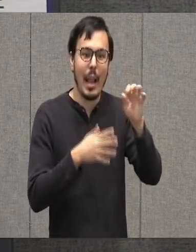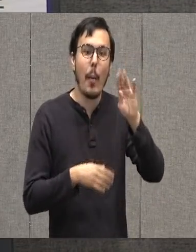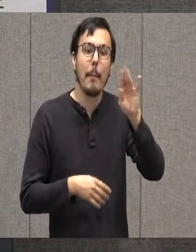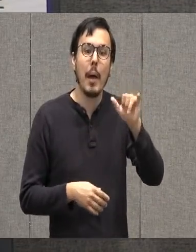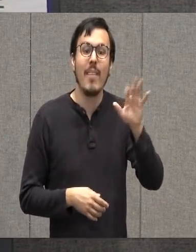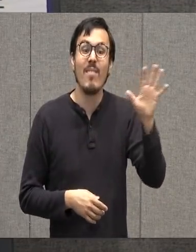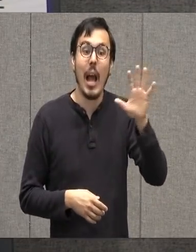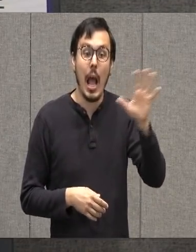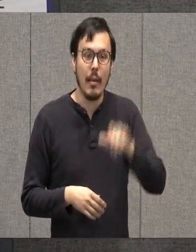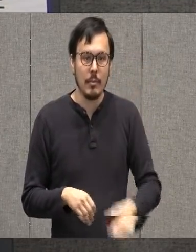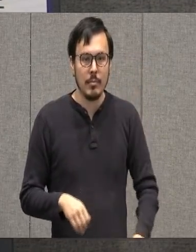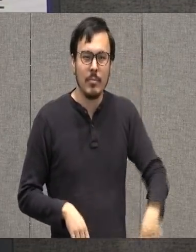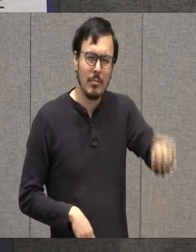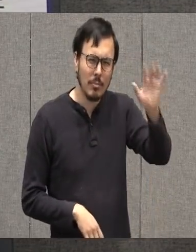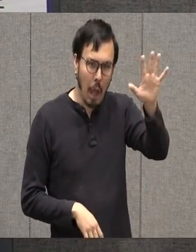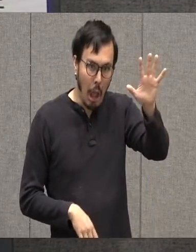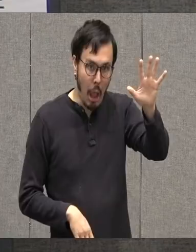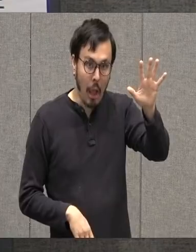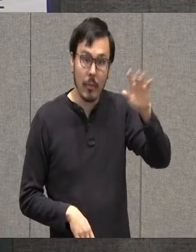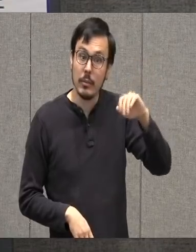What comes after 15 if I'm counting by fives?